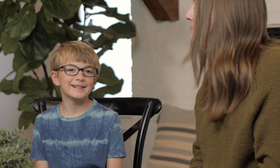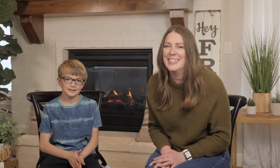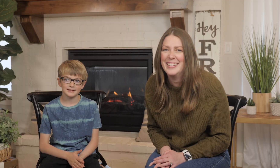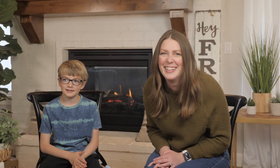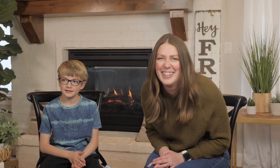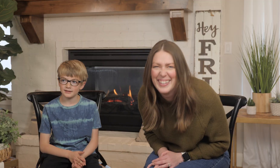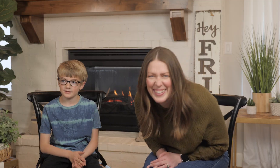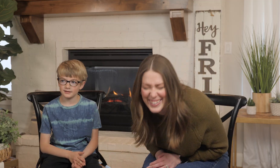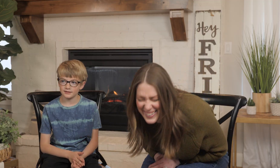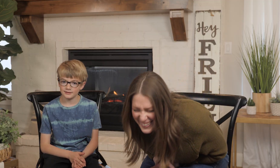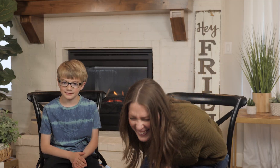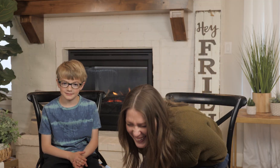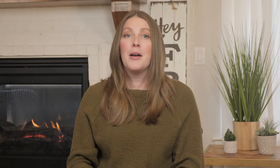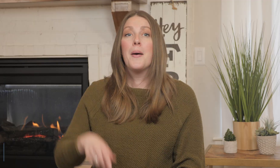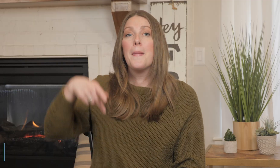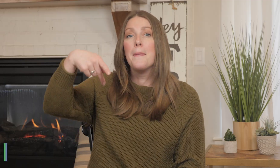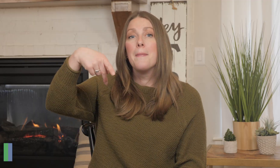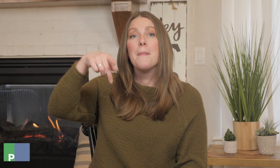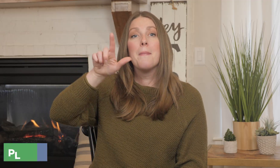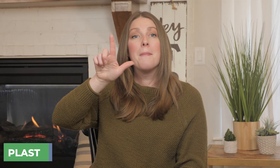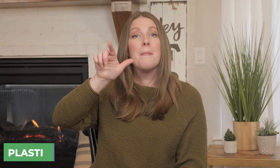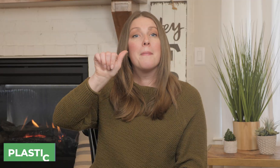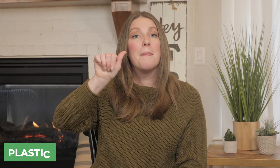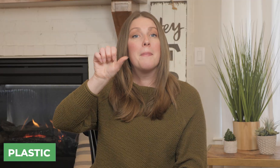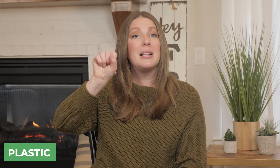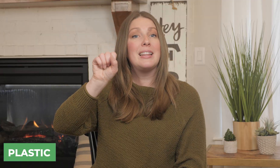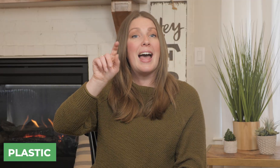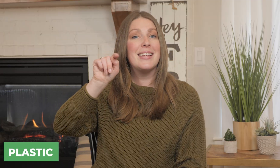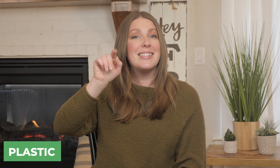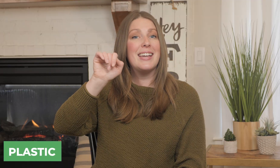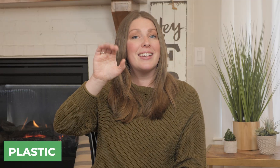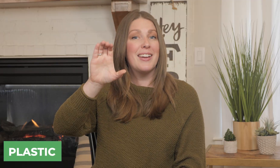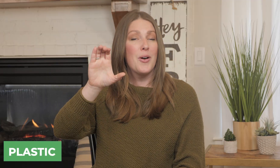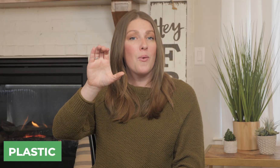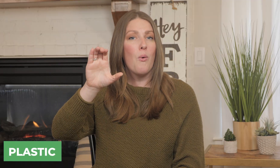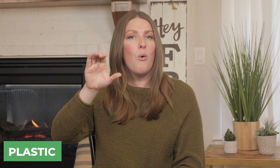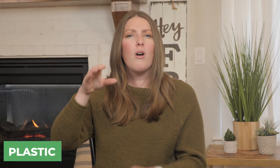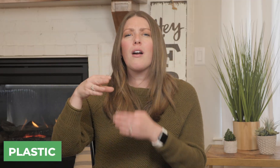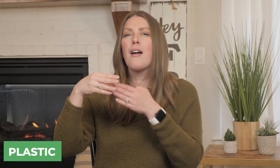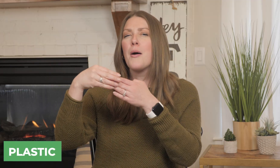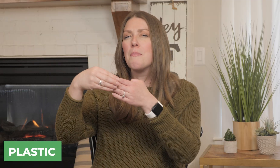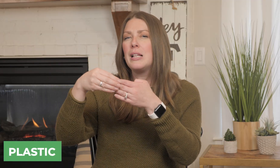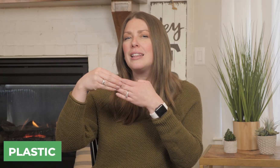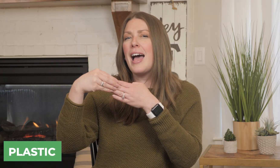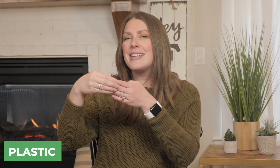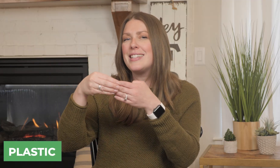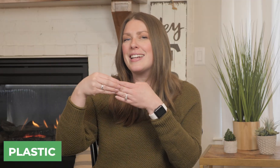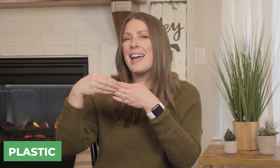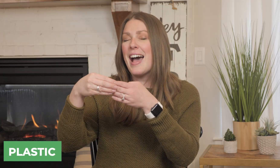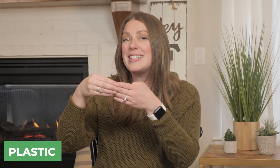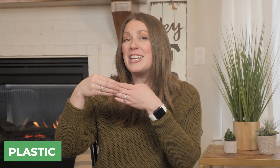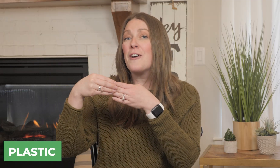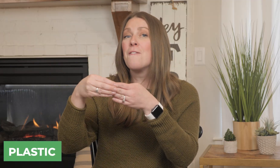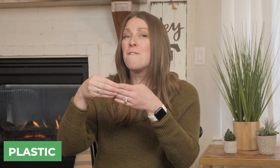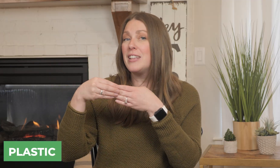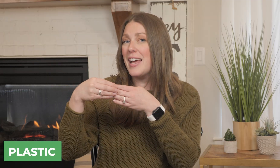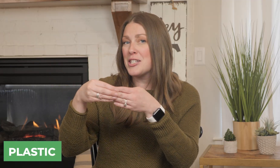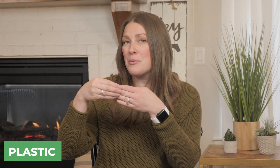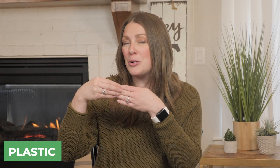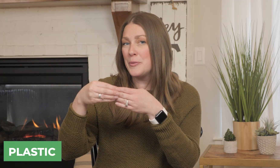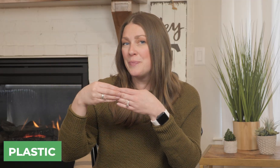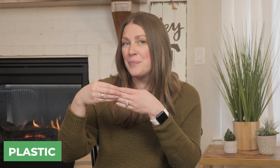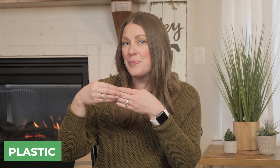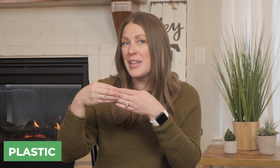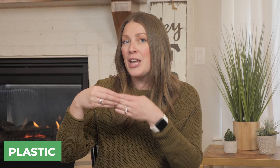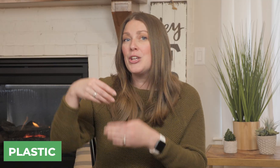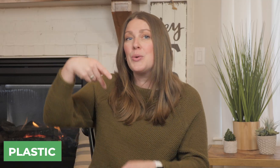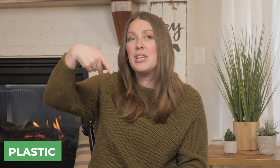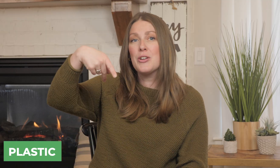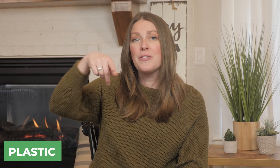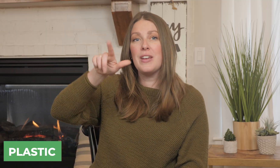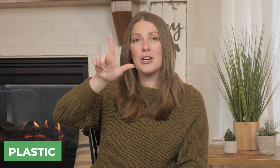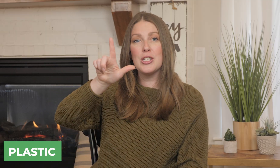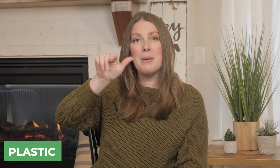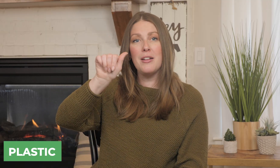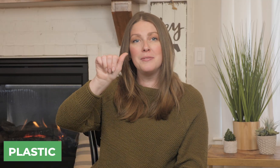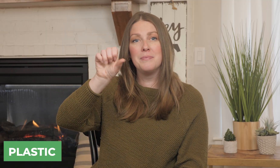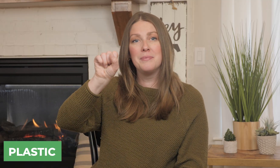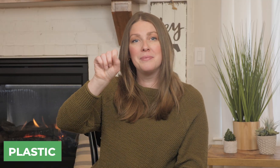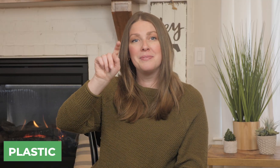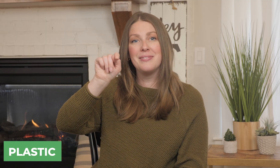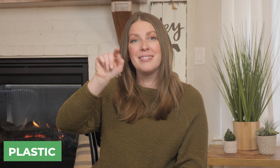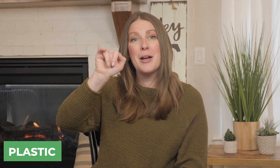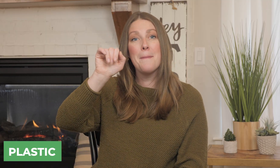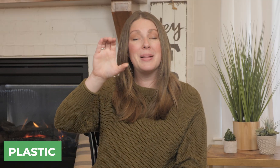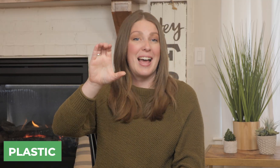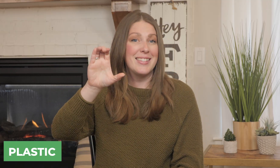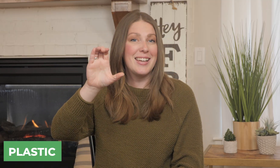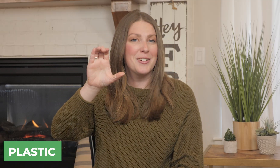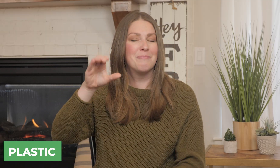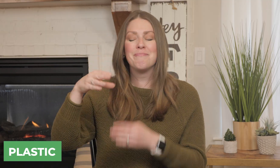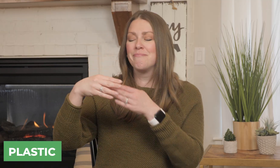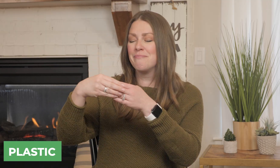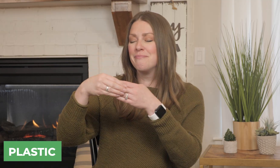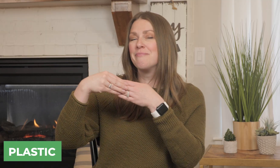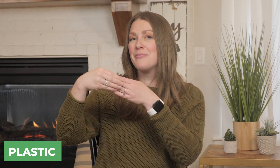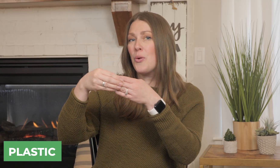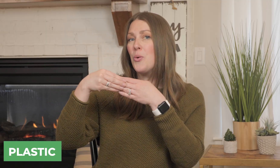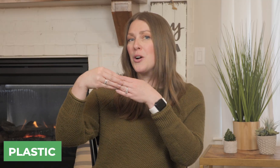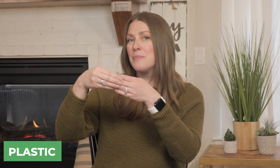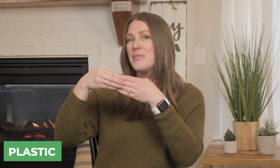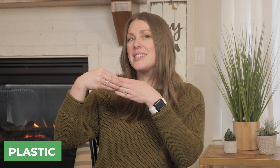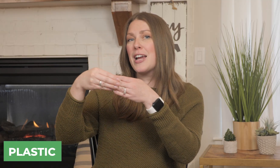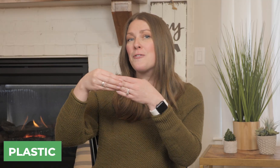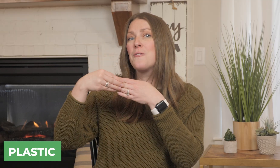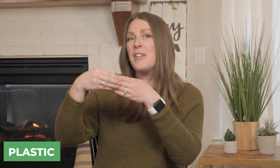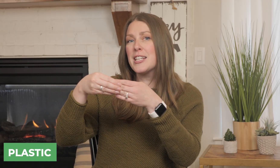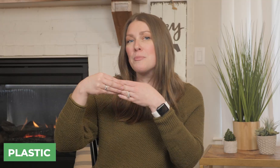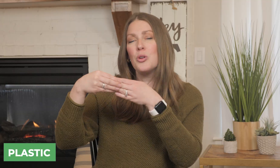Plastic or plastic as in flexible, you either fingerspell p-l-a-s-t-i-c or the sign for flexible